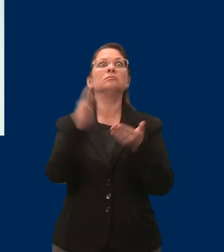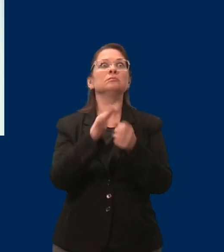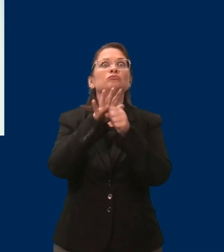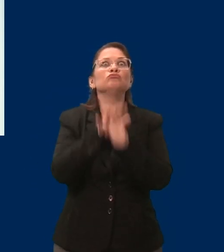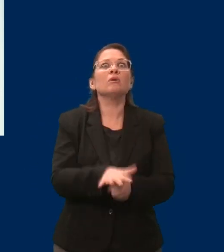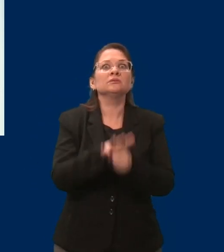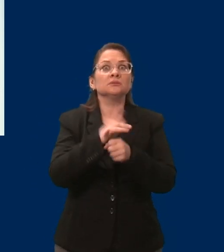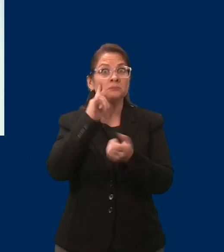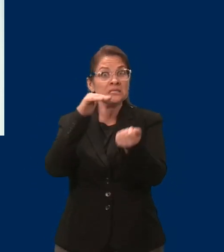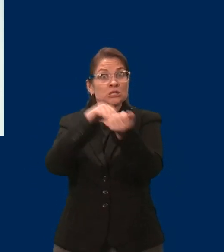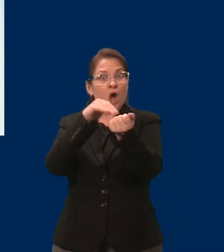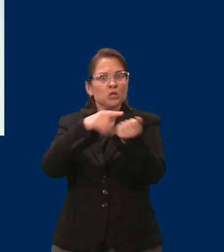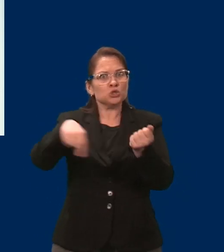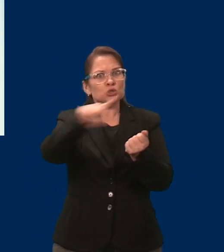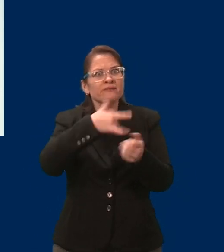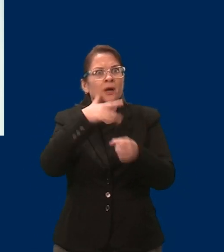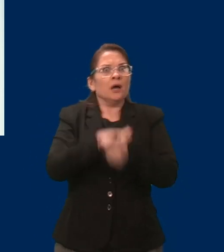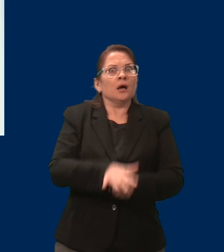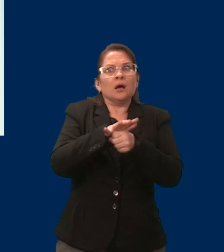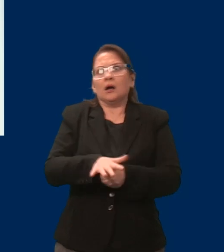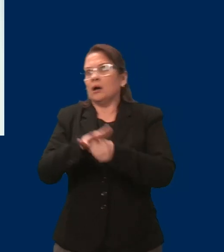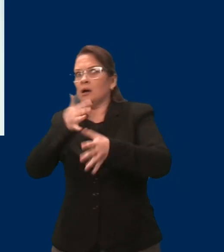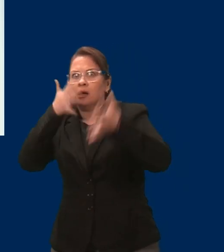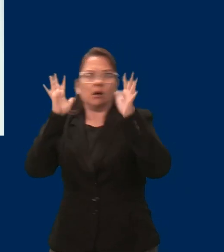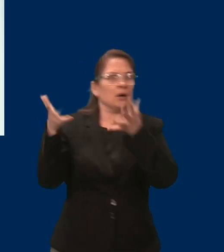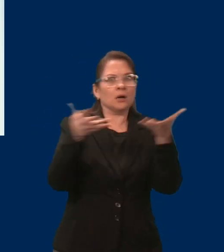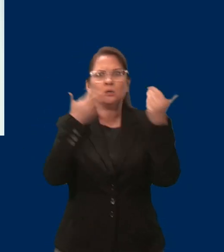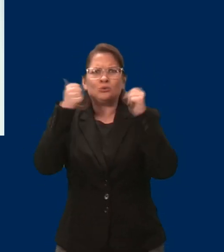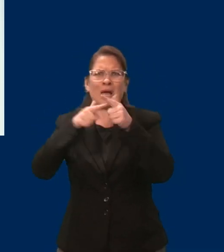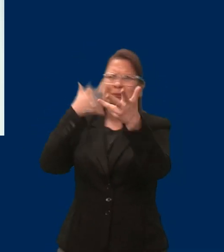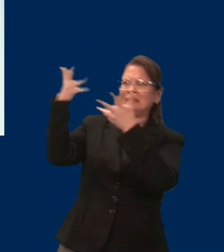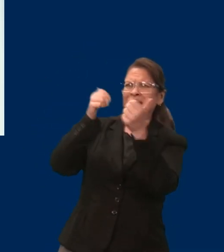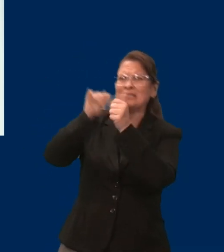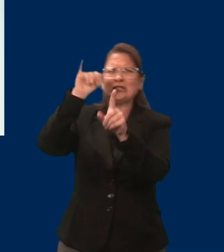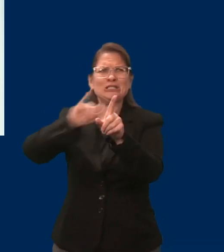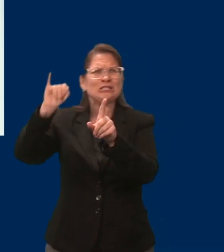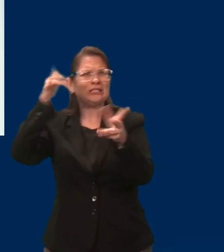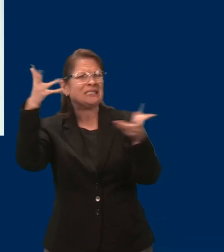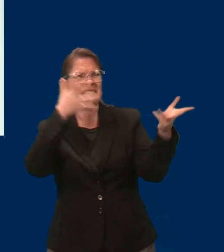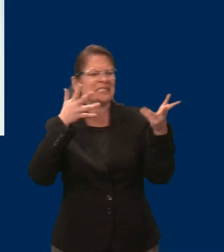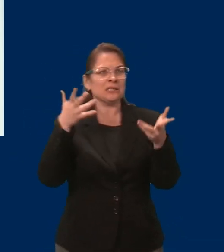because she had--she told us after the fact that she really did--she knew something was wrong with Leo,